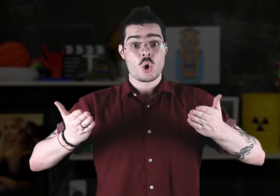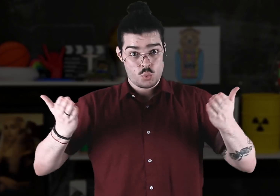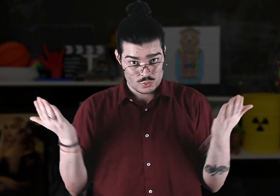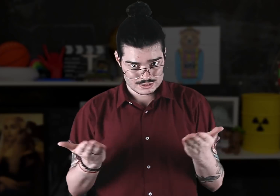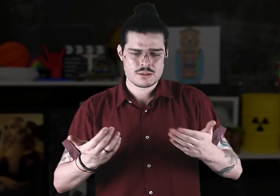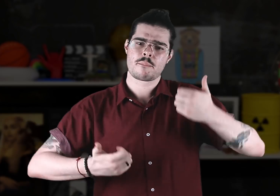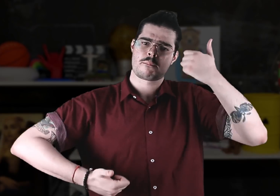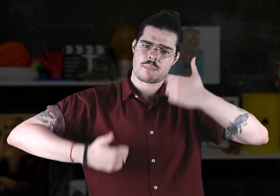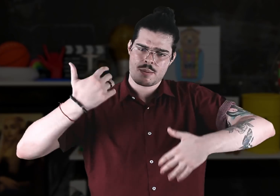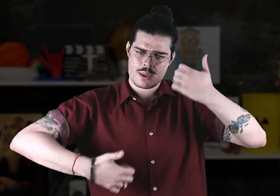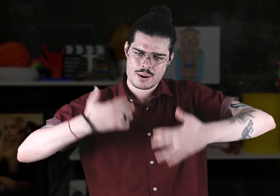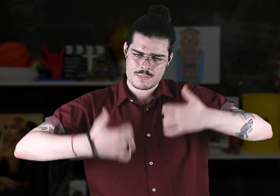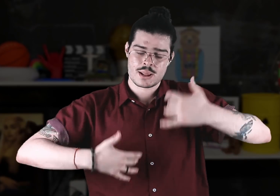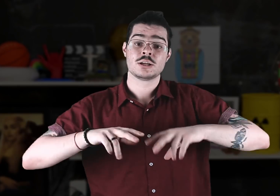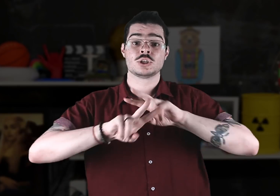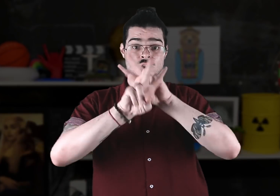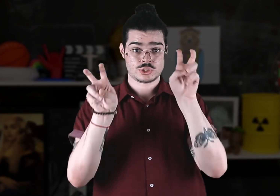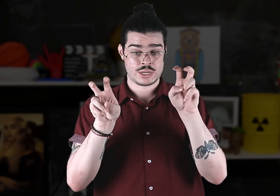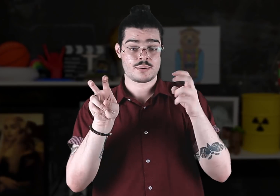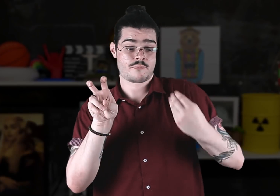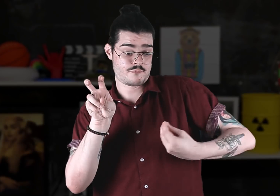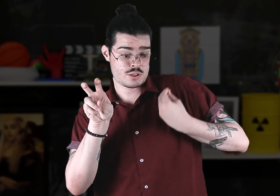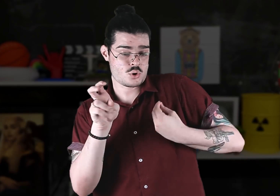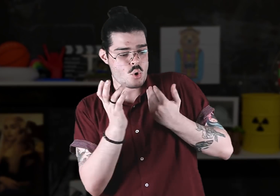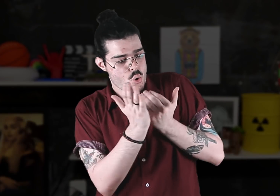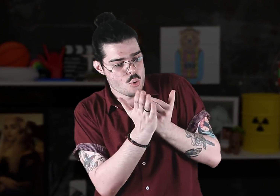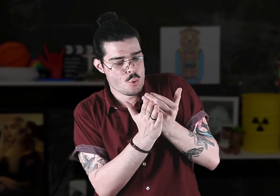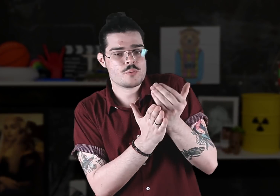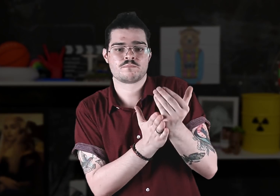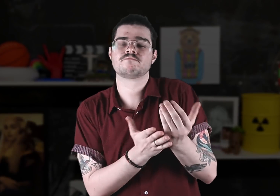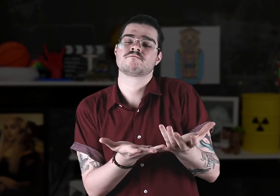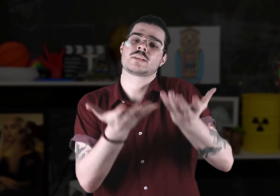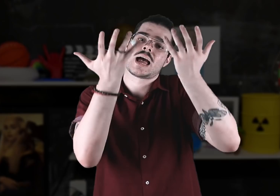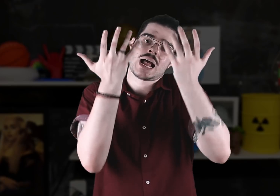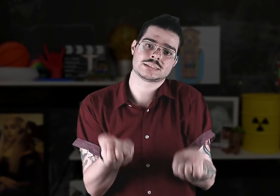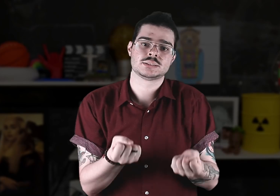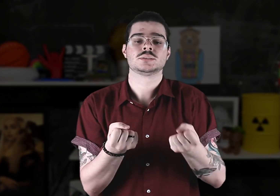Therefore, nowadays the most accepted explanation about the origin of living beings